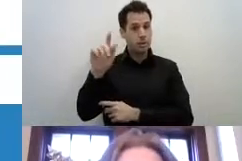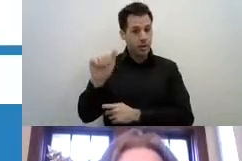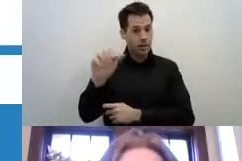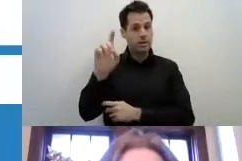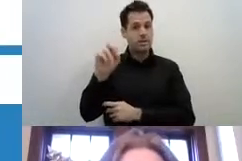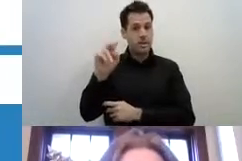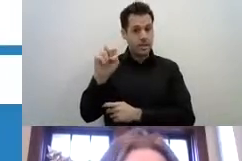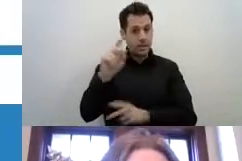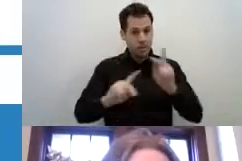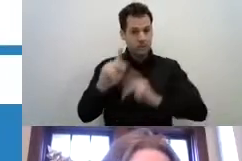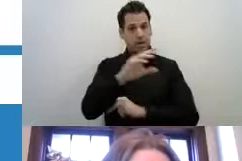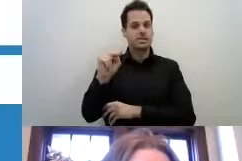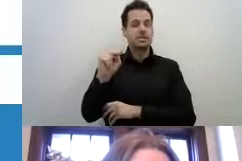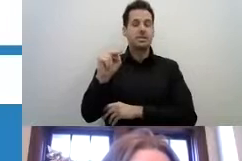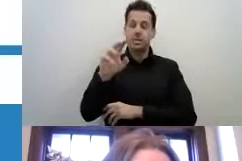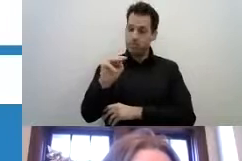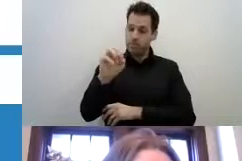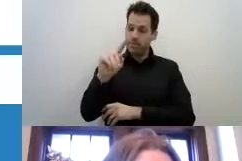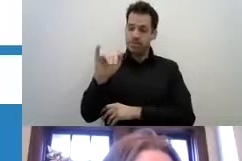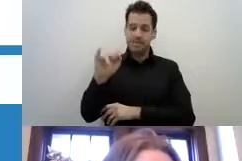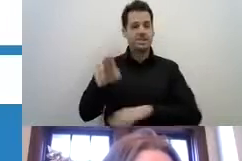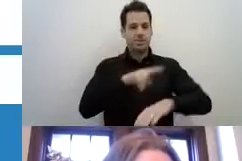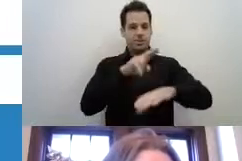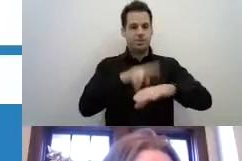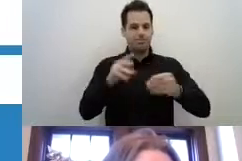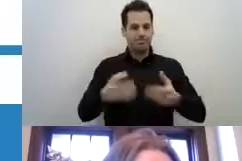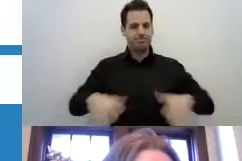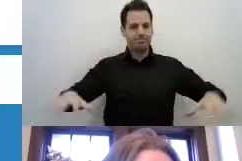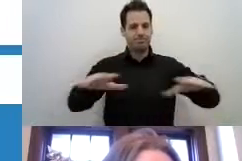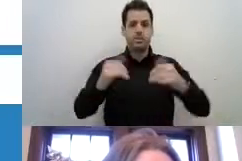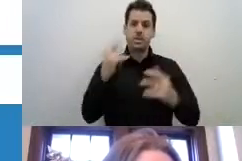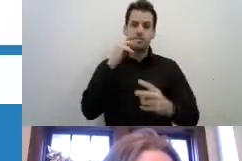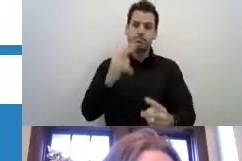of the metis nation we encourage you to reflect on the history of the land that you are watching from